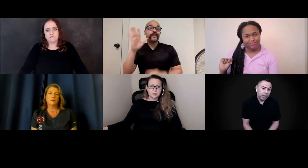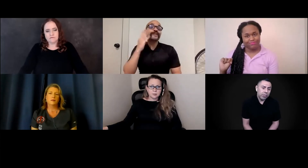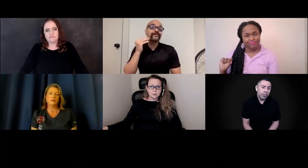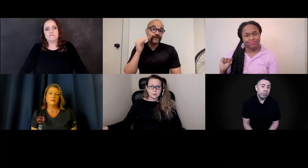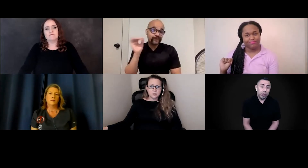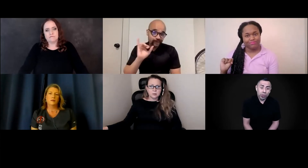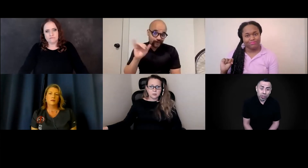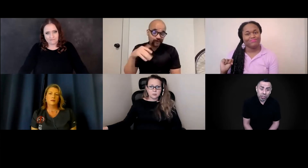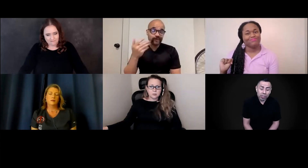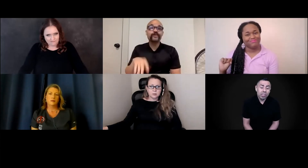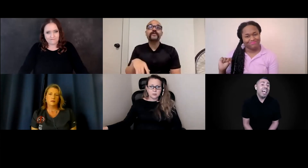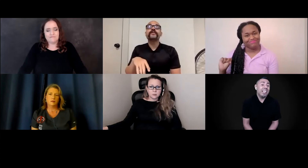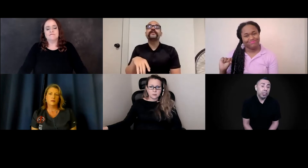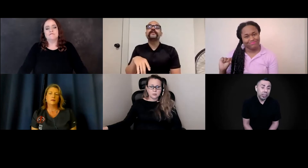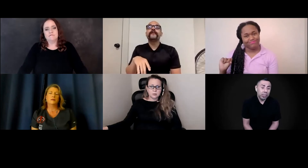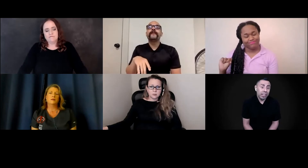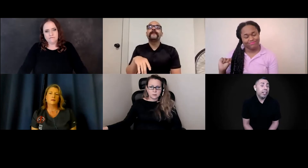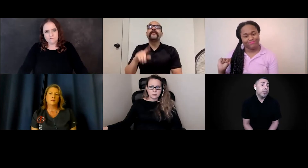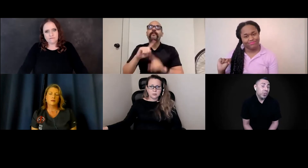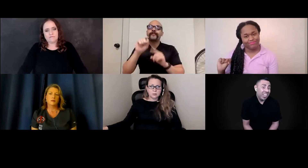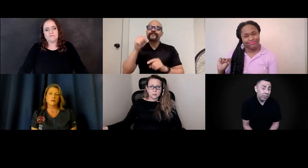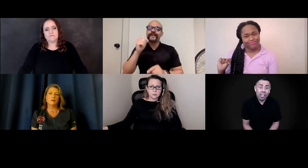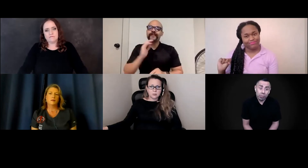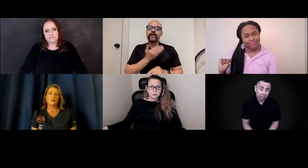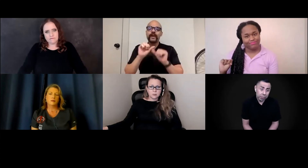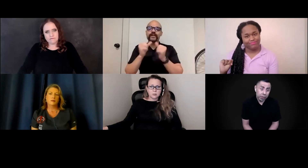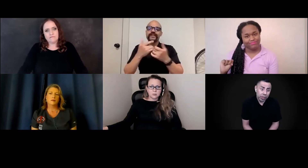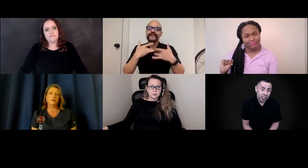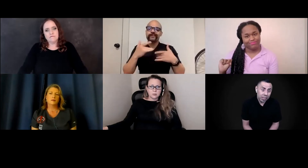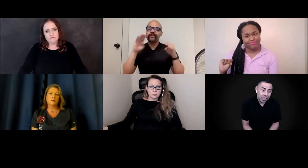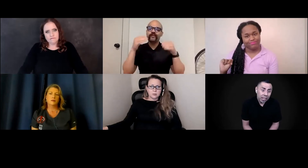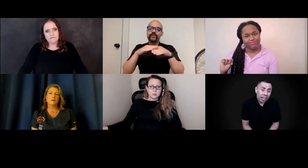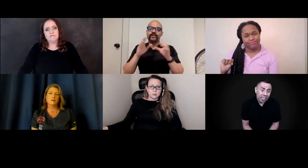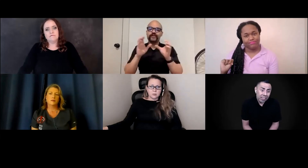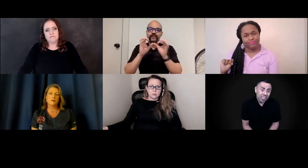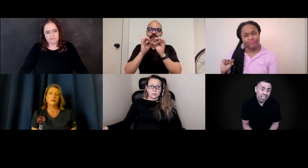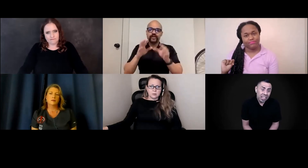opportunities for them to use their skills, enhance their skills and also gain valuable experience.